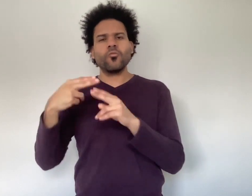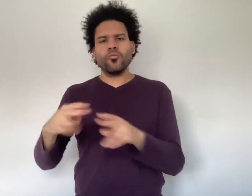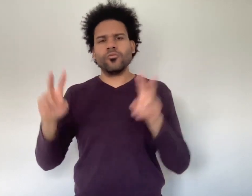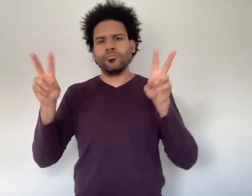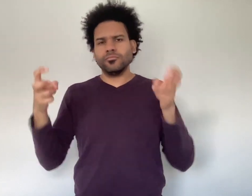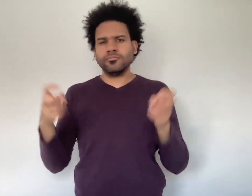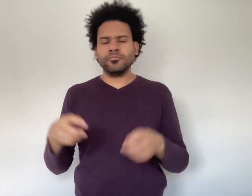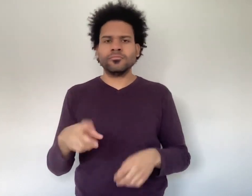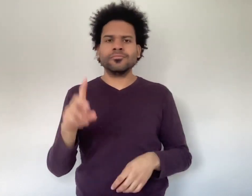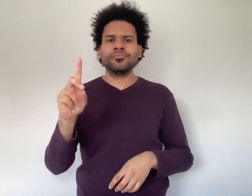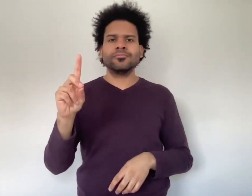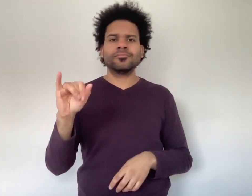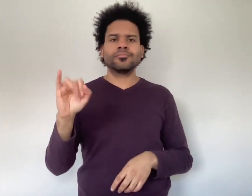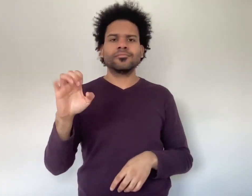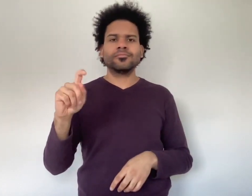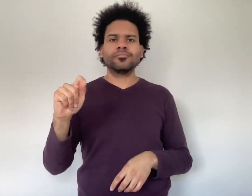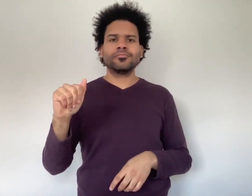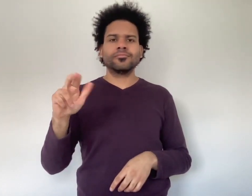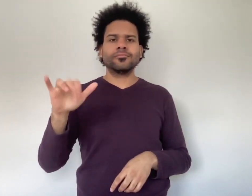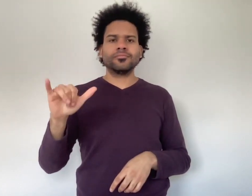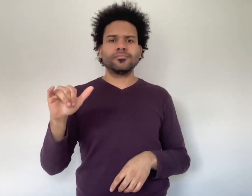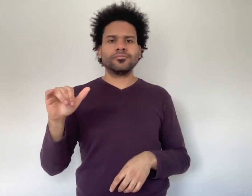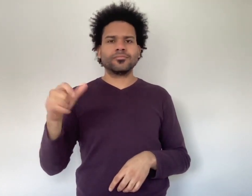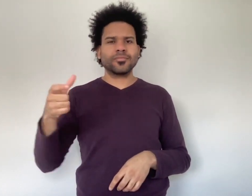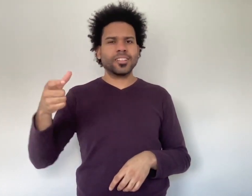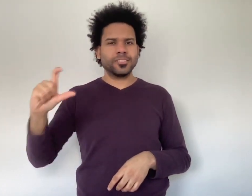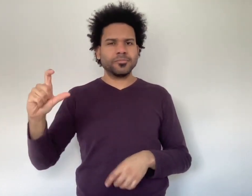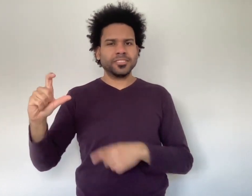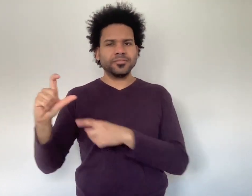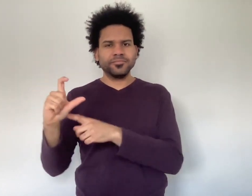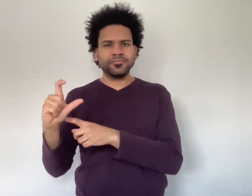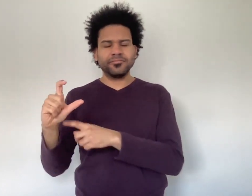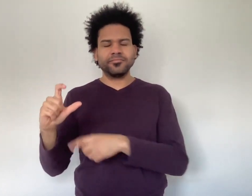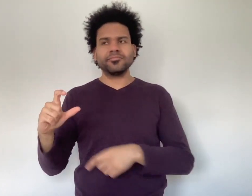This is called a dietary element,